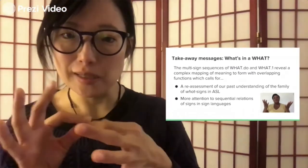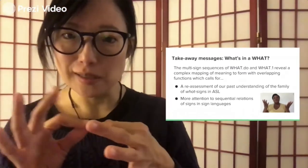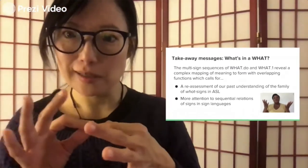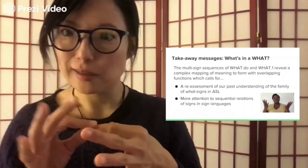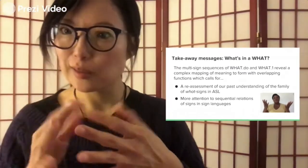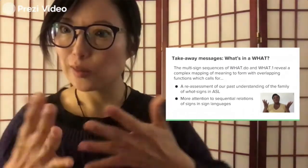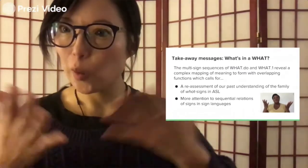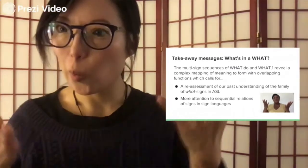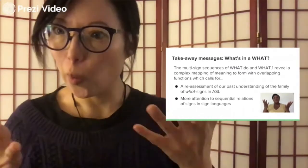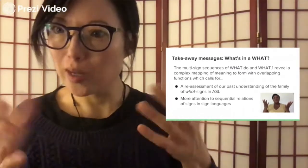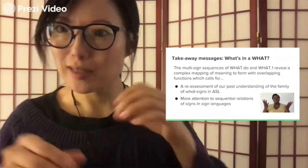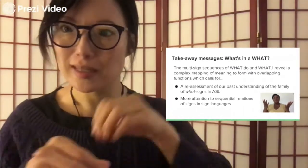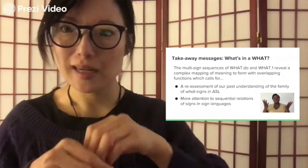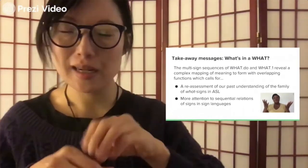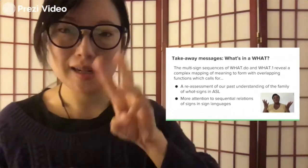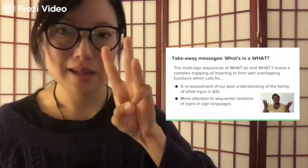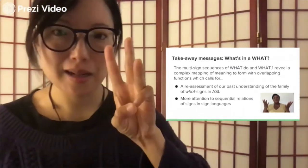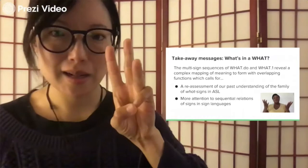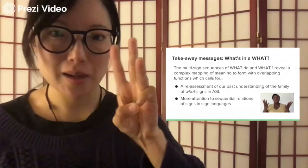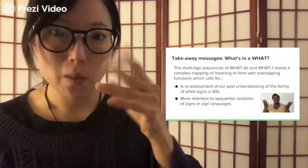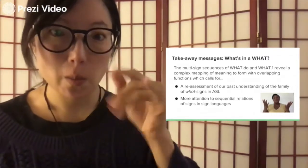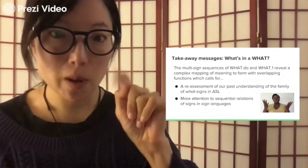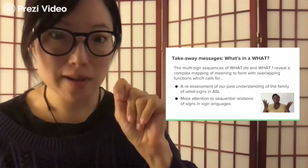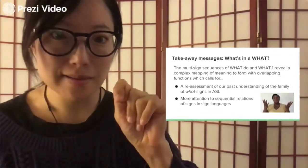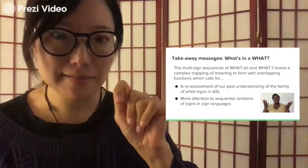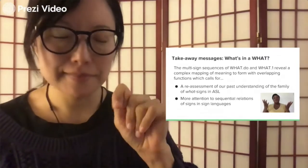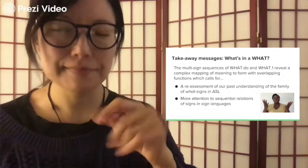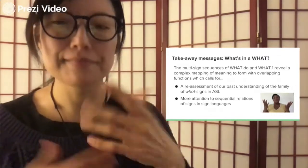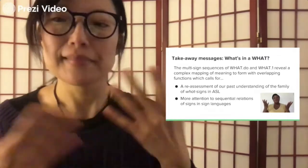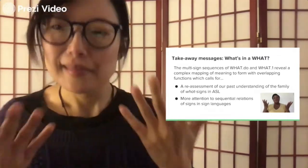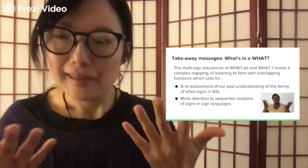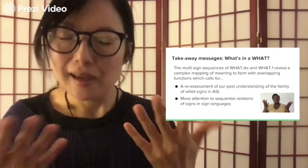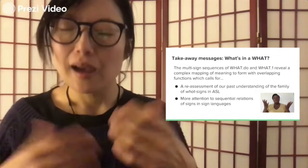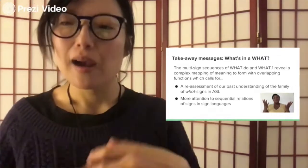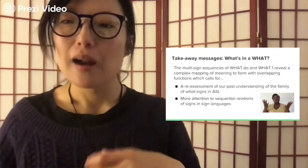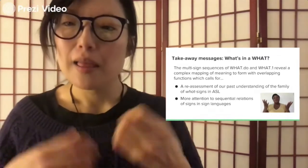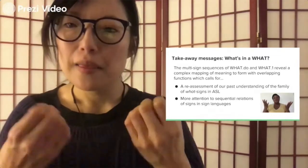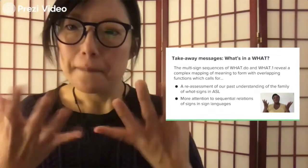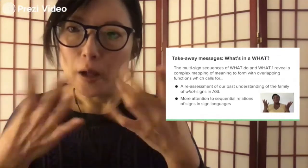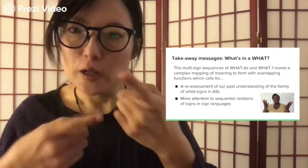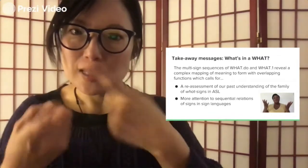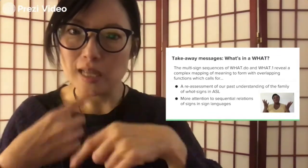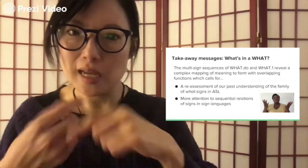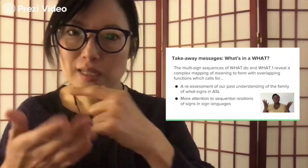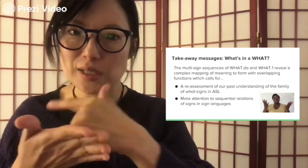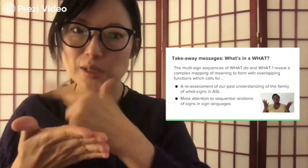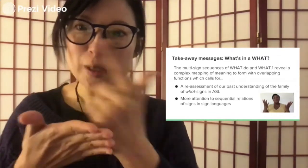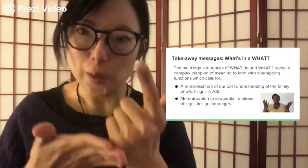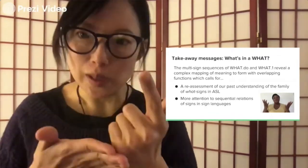The takeaway message for "what's in a WHAT" is that multi-sign